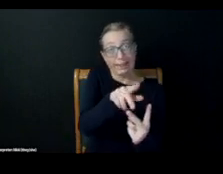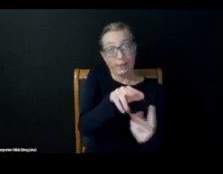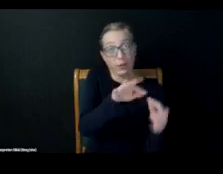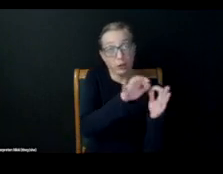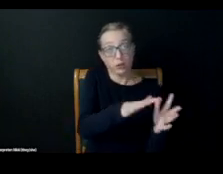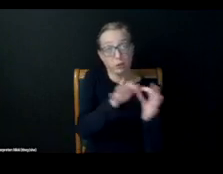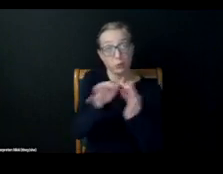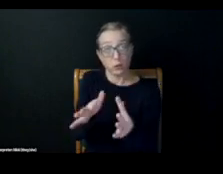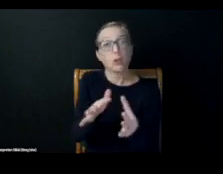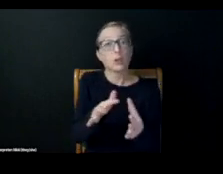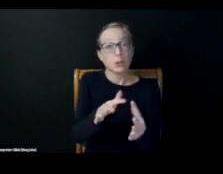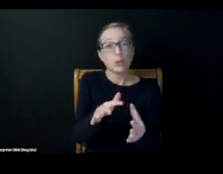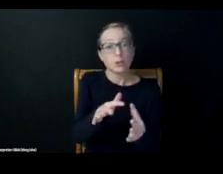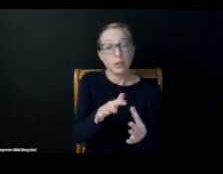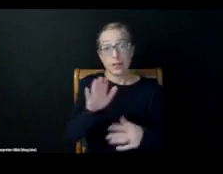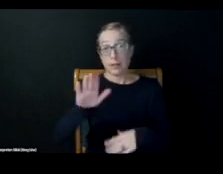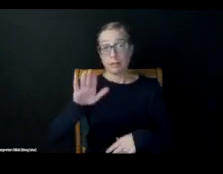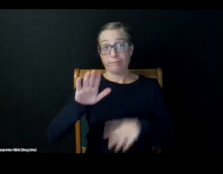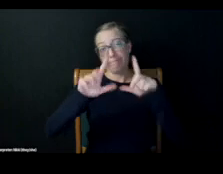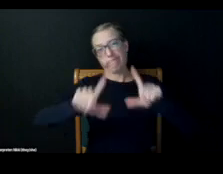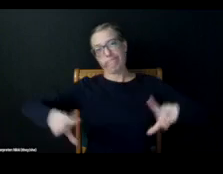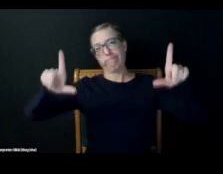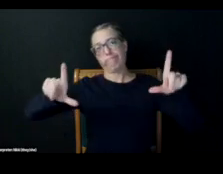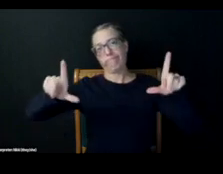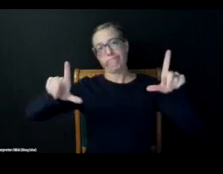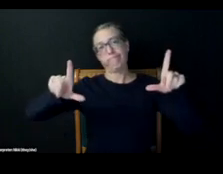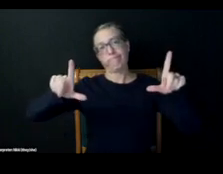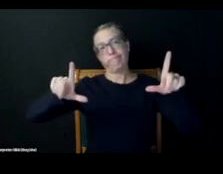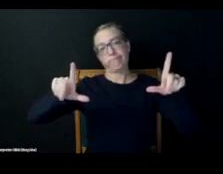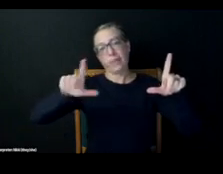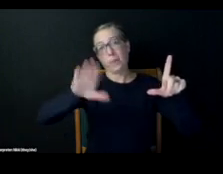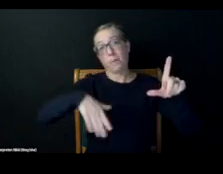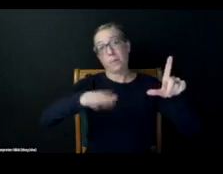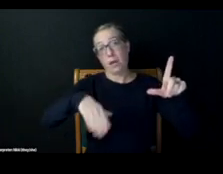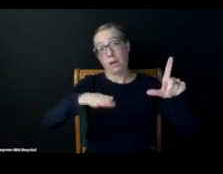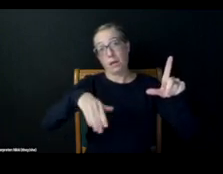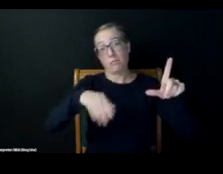there is a icon that looks like a globe. You can click it and then select